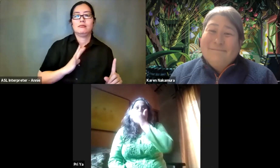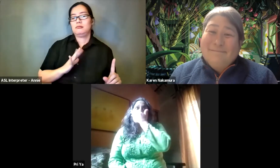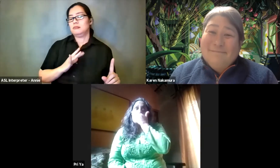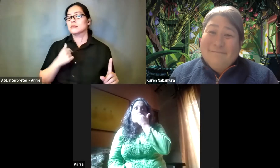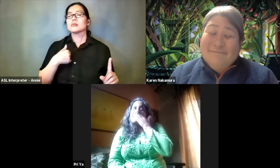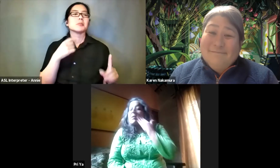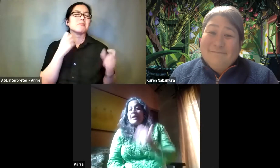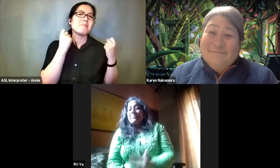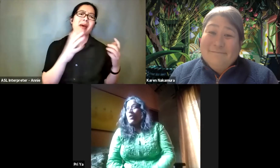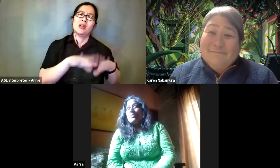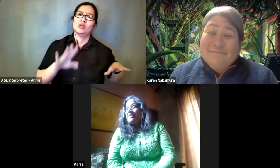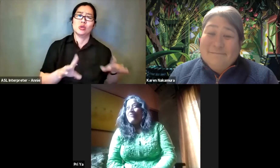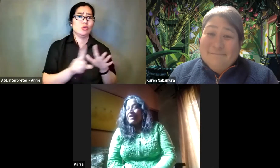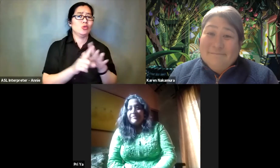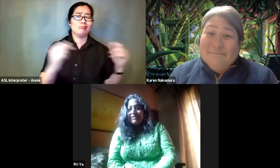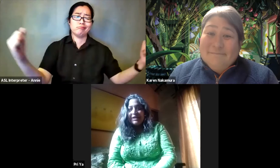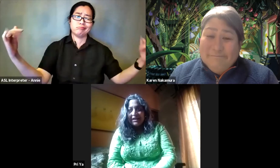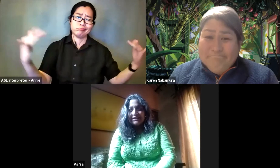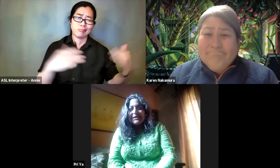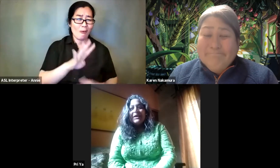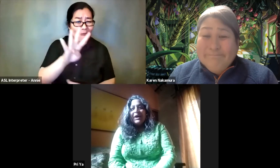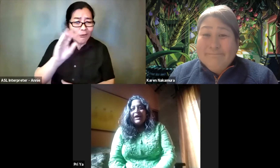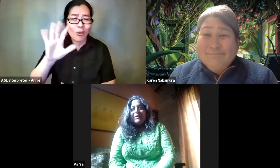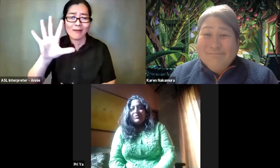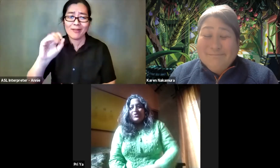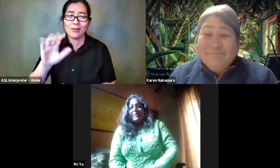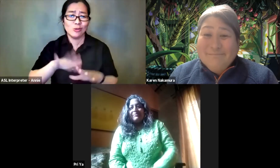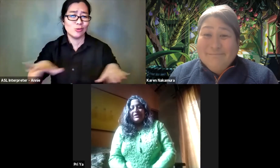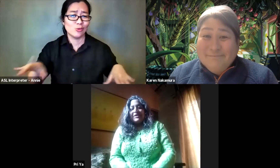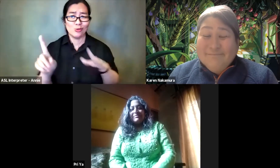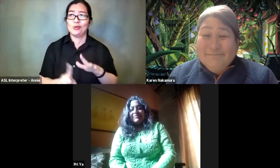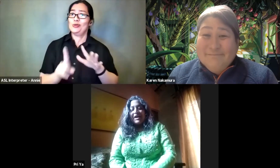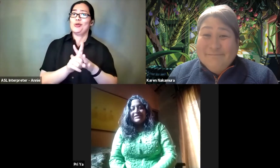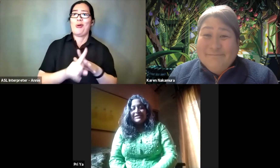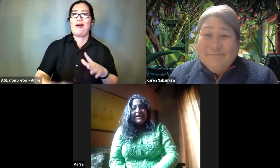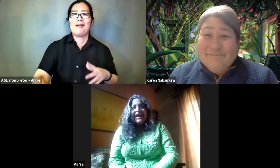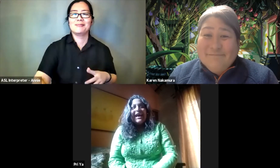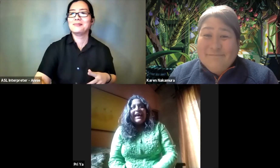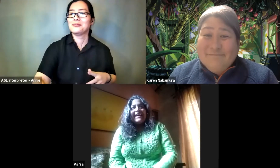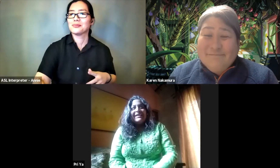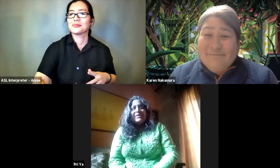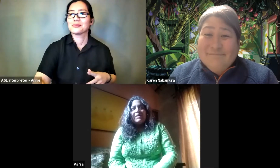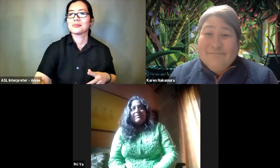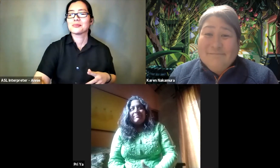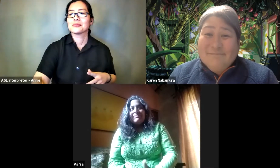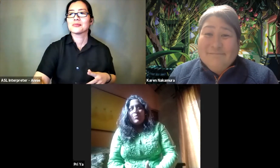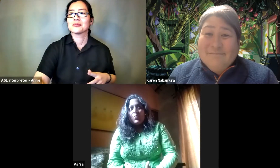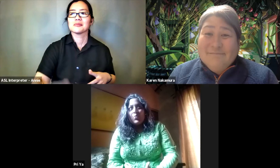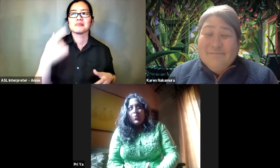Priya Ramasubban: Probably 40 50 kids who showed up for the for the casting and we had